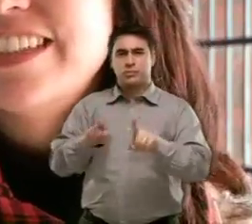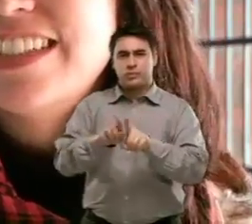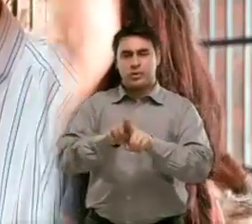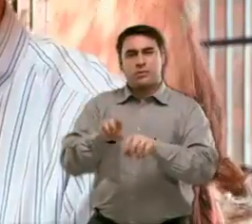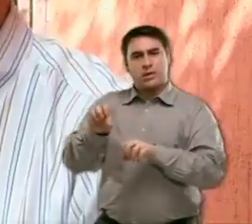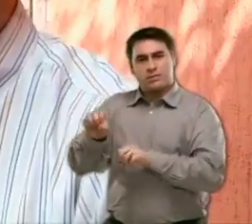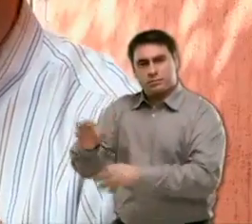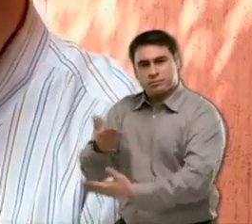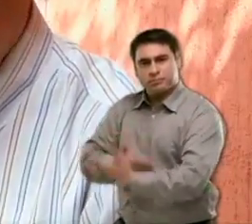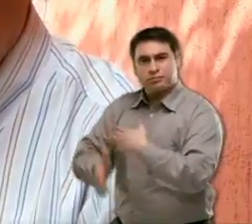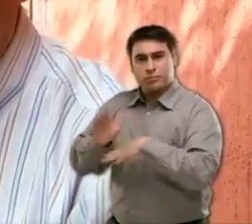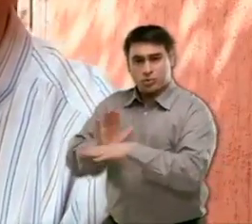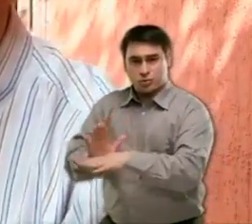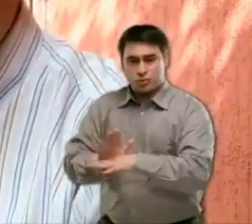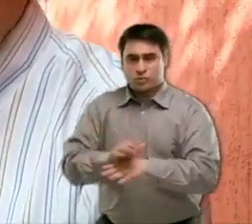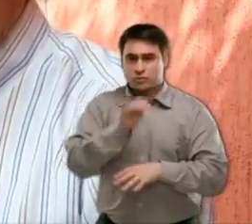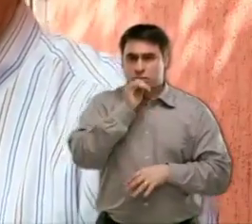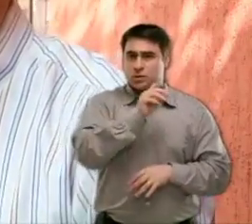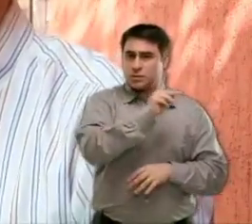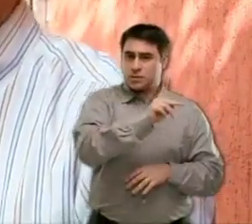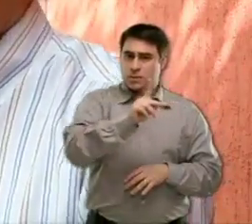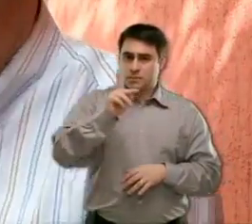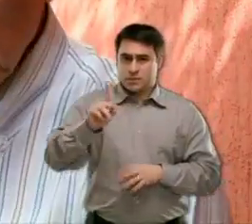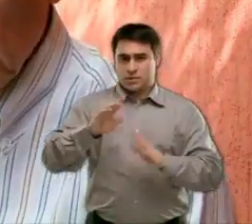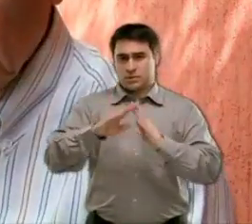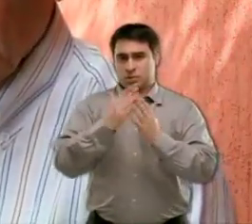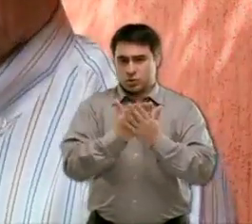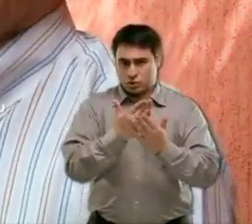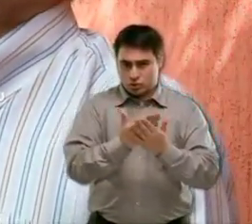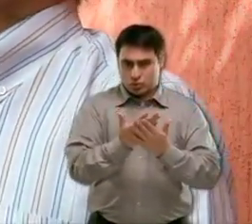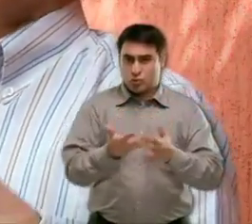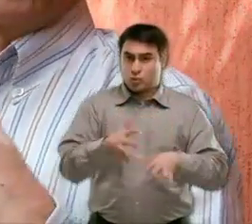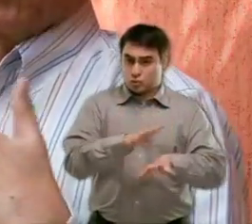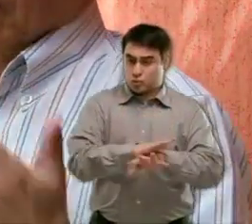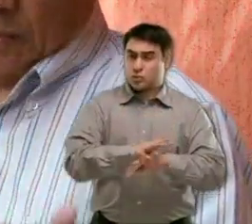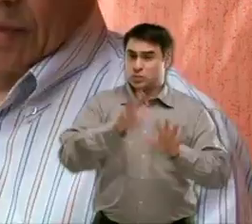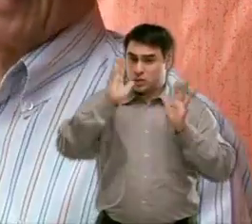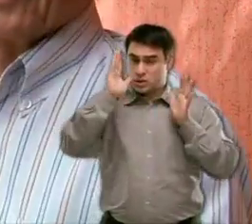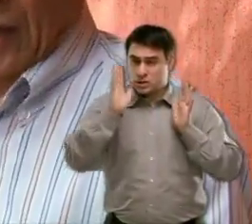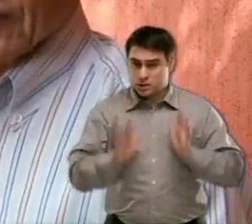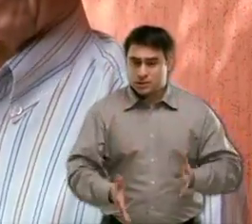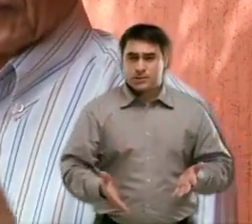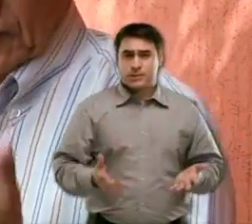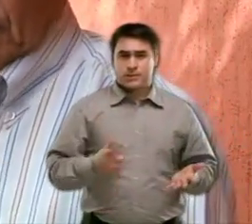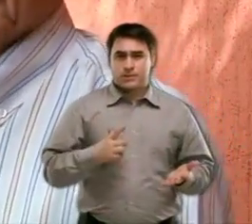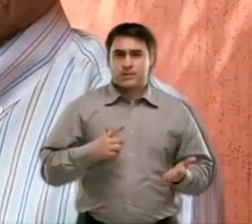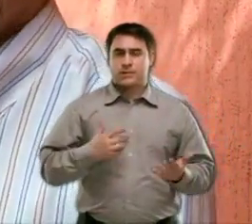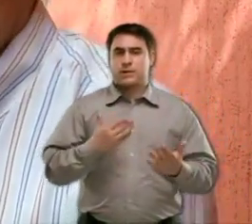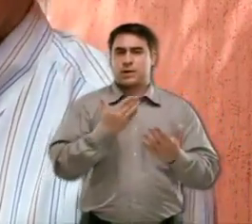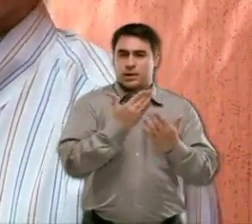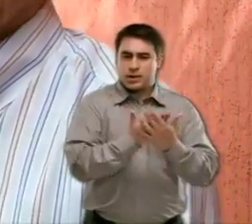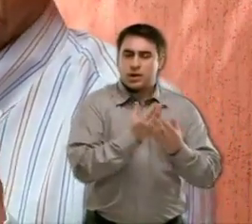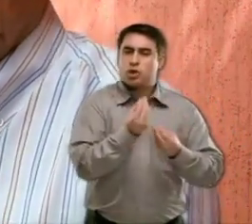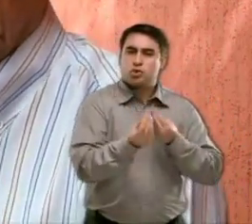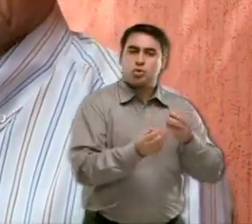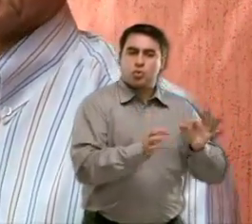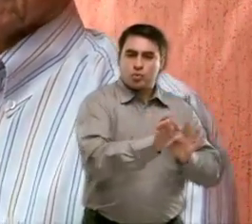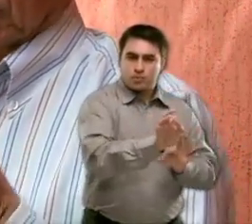So, the pedagogical project of inclusive schools details how classes are formed, developed, conducted, evaluated,